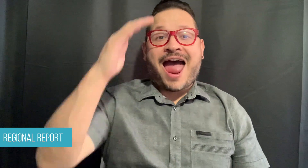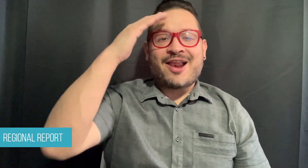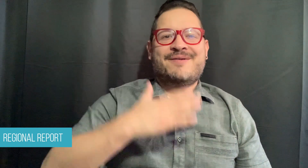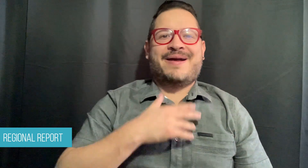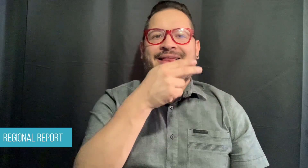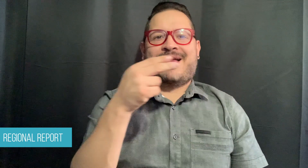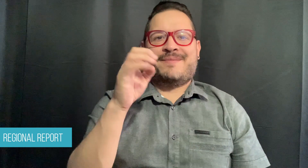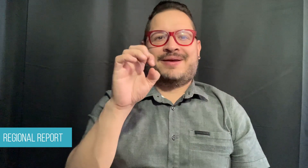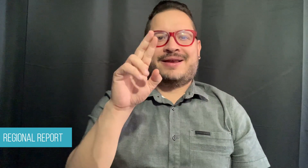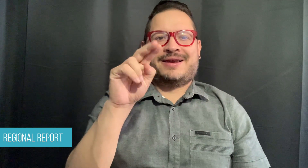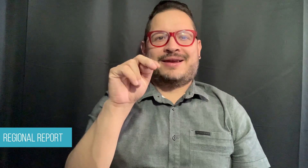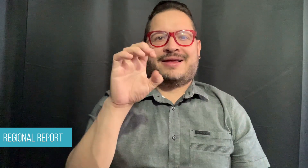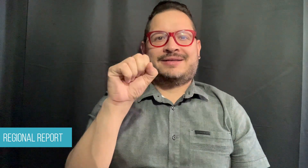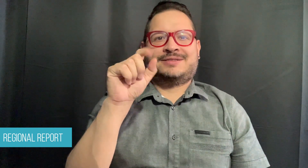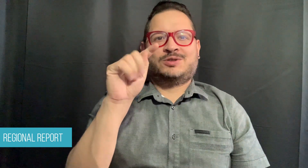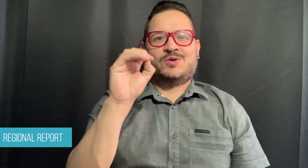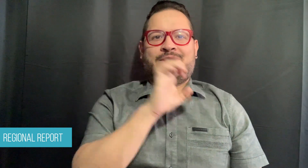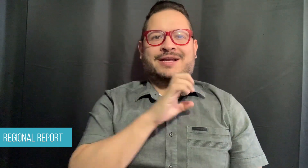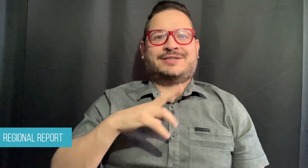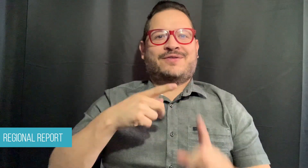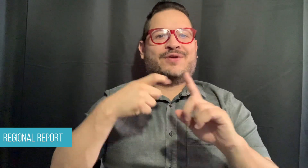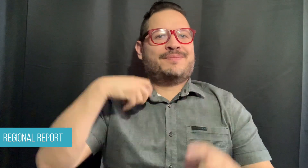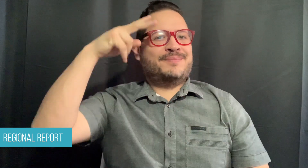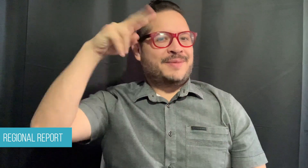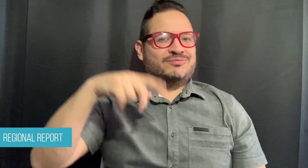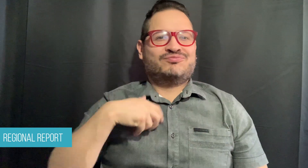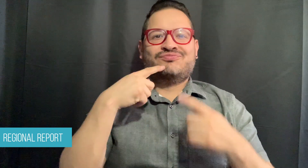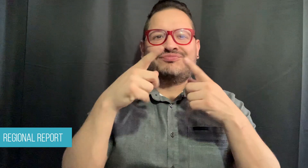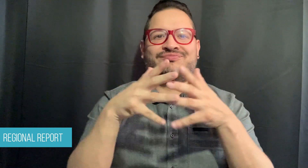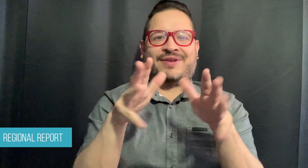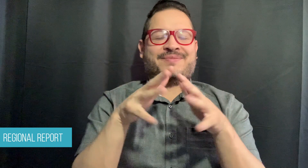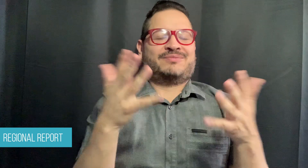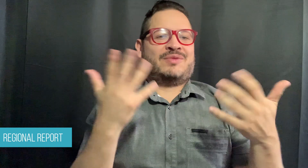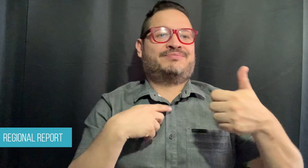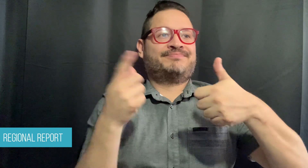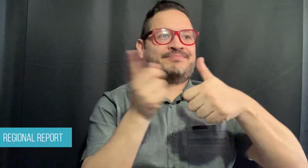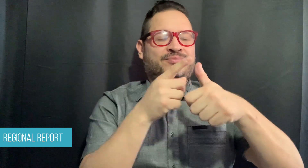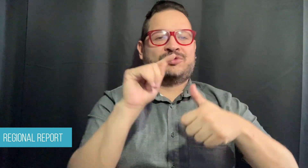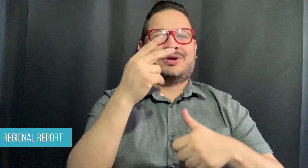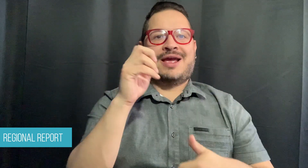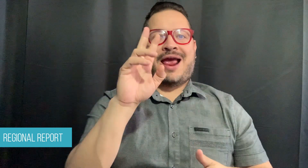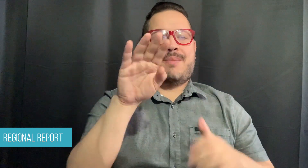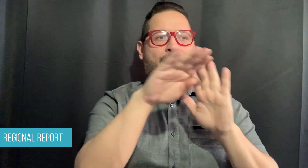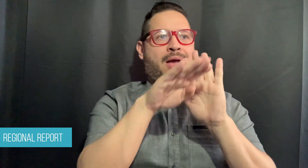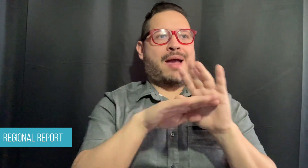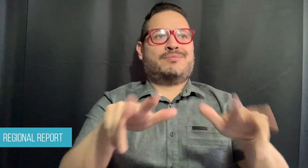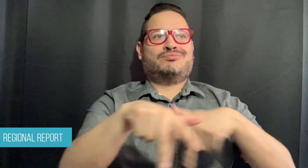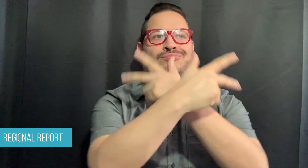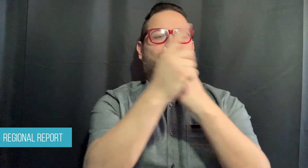Hello, my name is Ernesto and I am from Mexico. The ER show program includes many video interviews